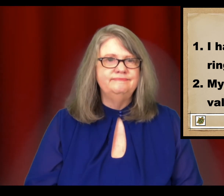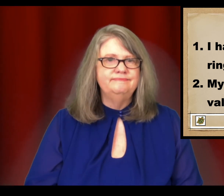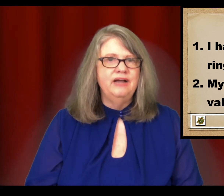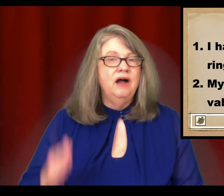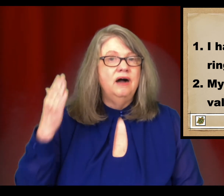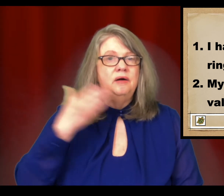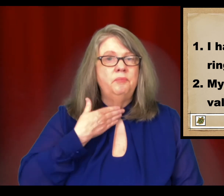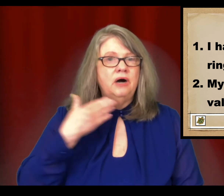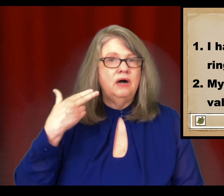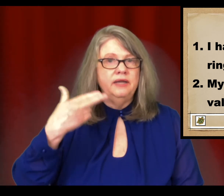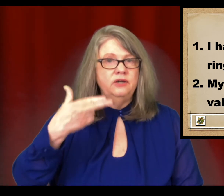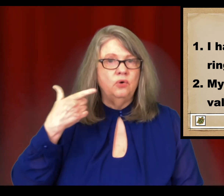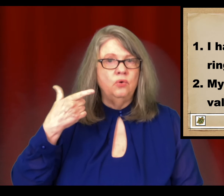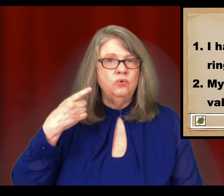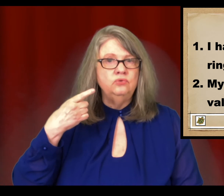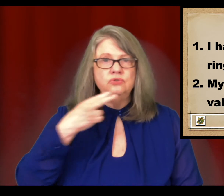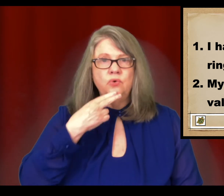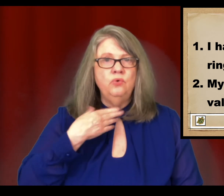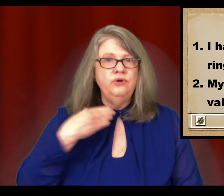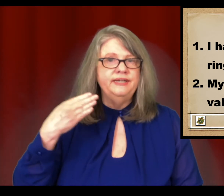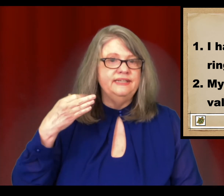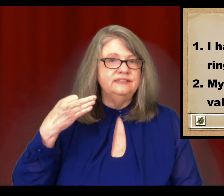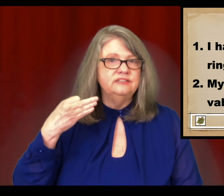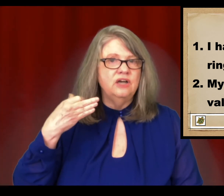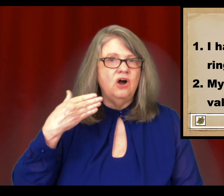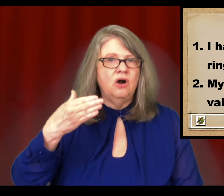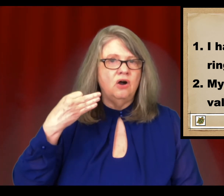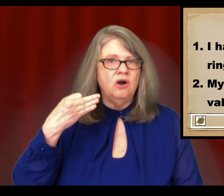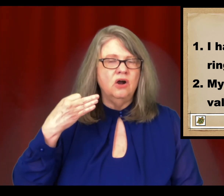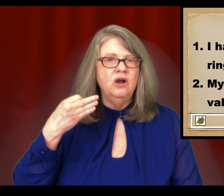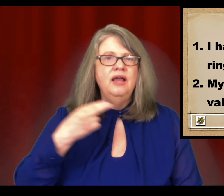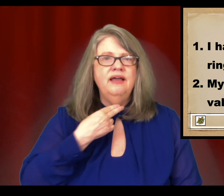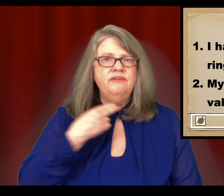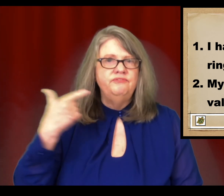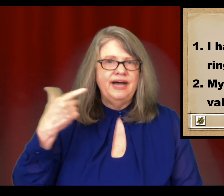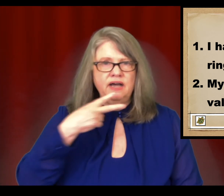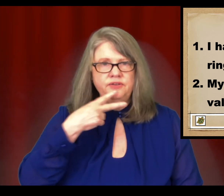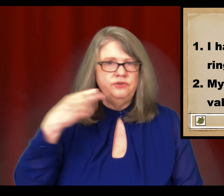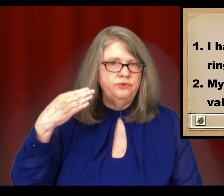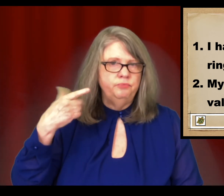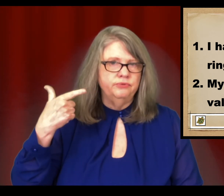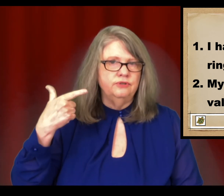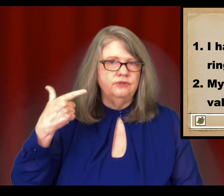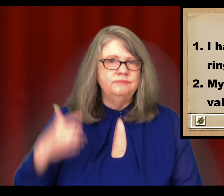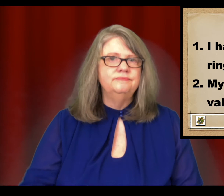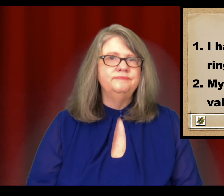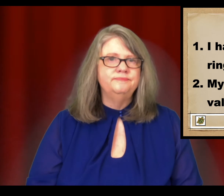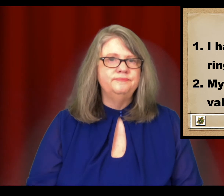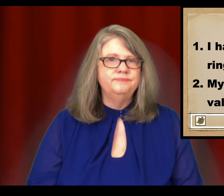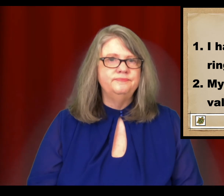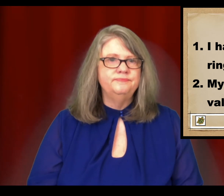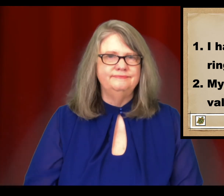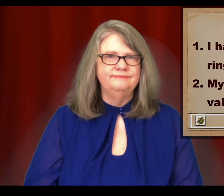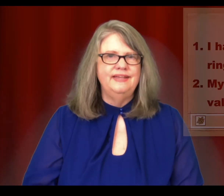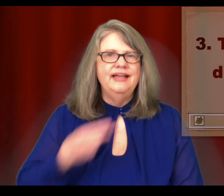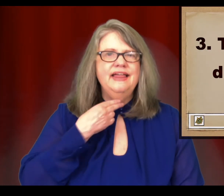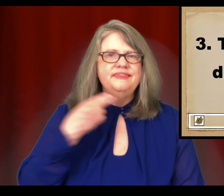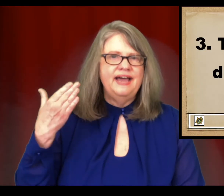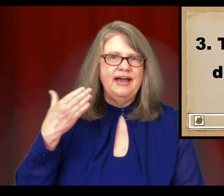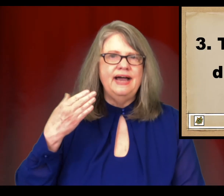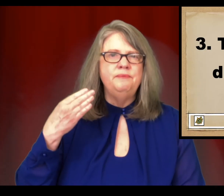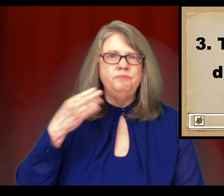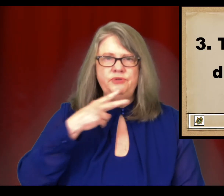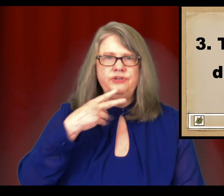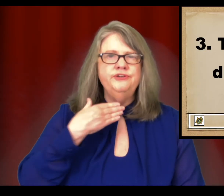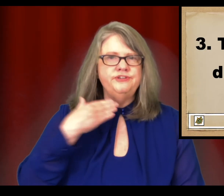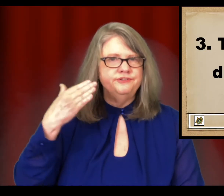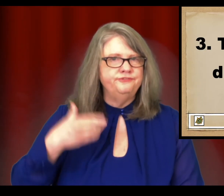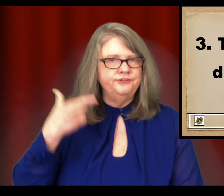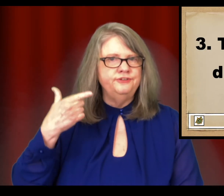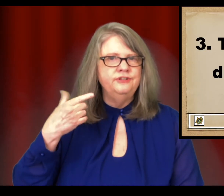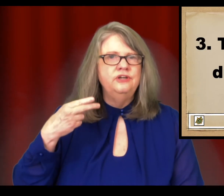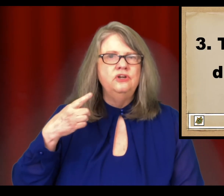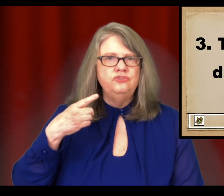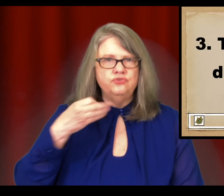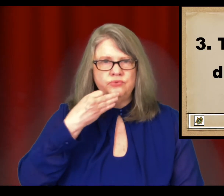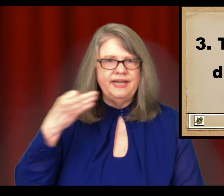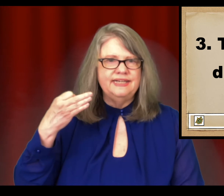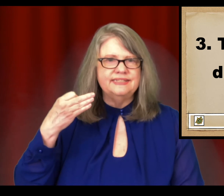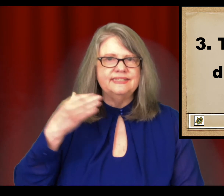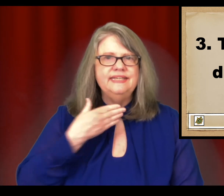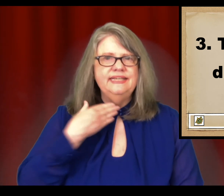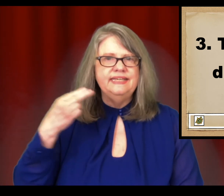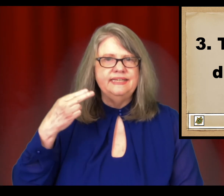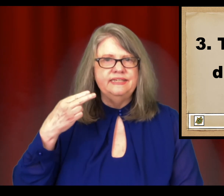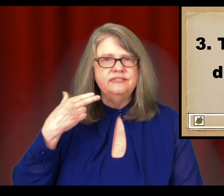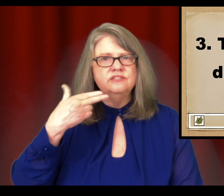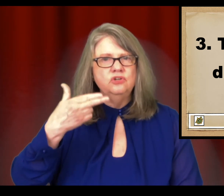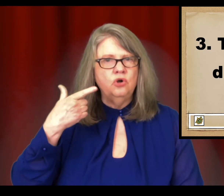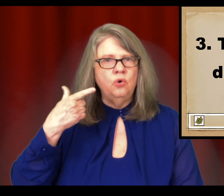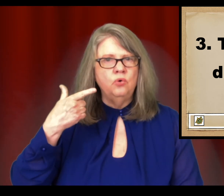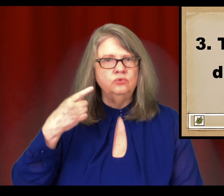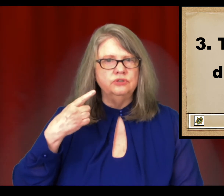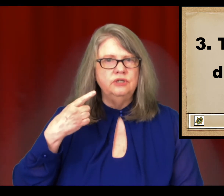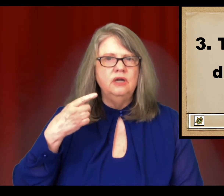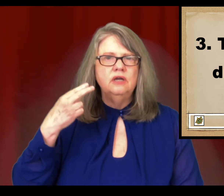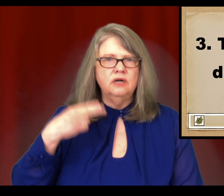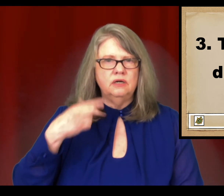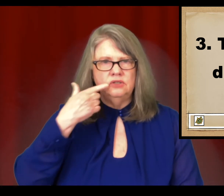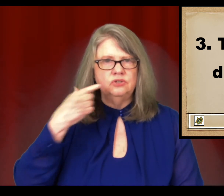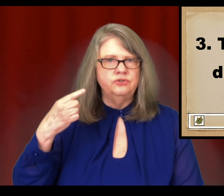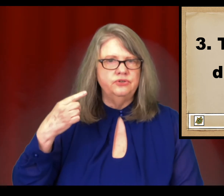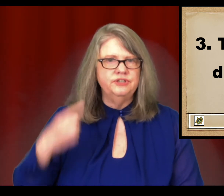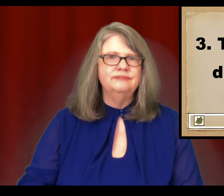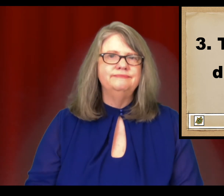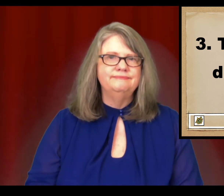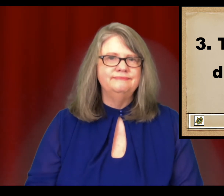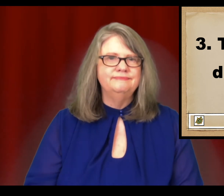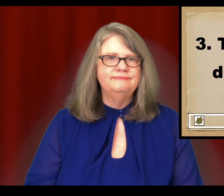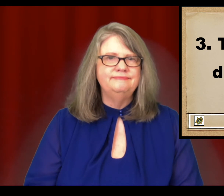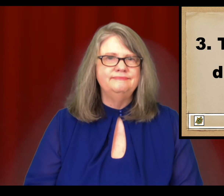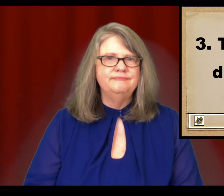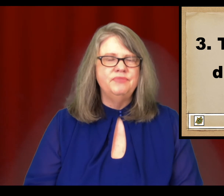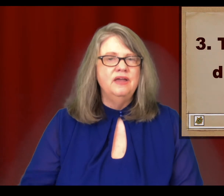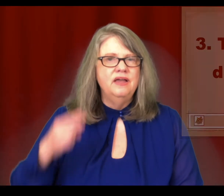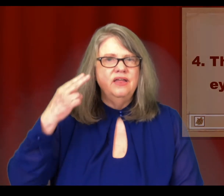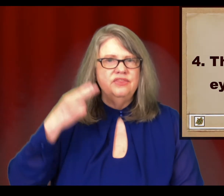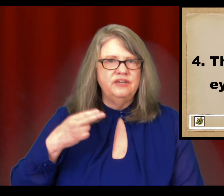My gold coins are valuable. That beautiful dress is gold colored. The